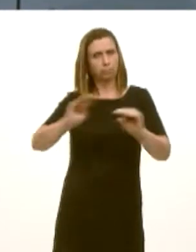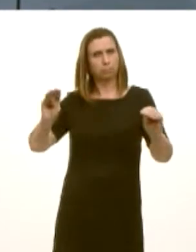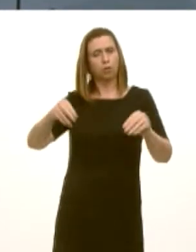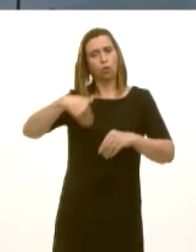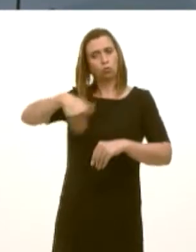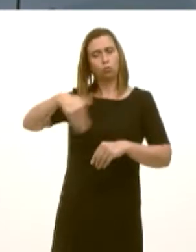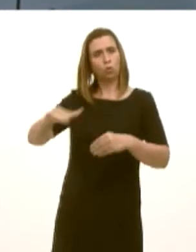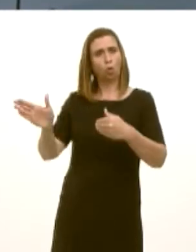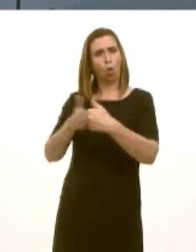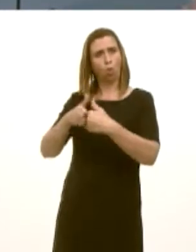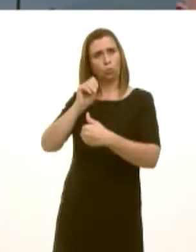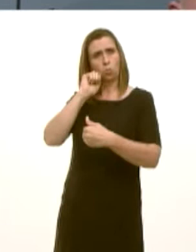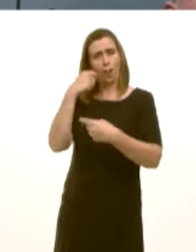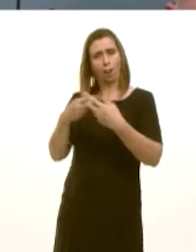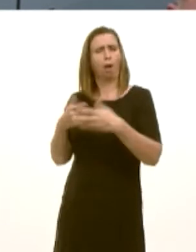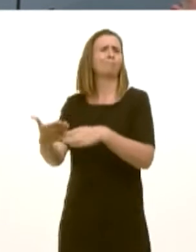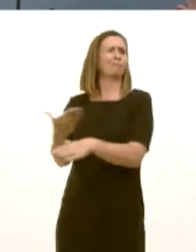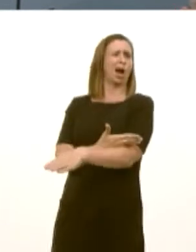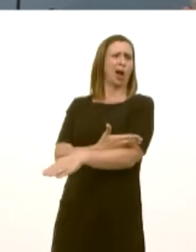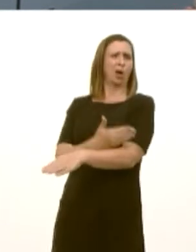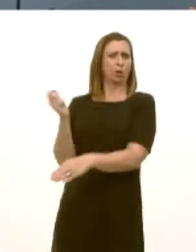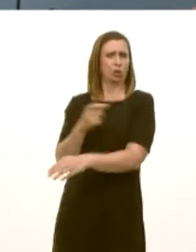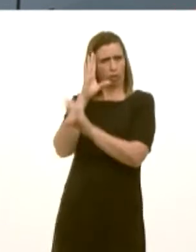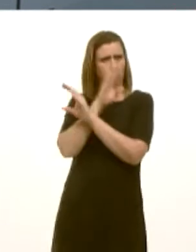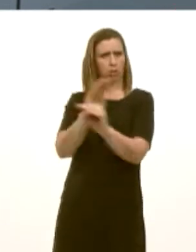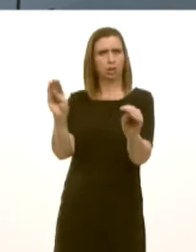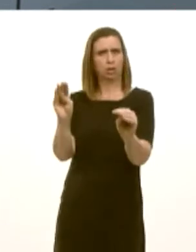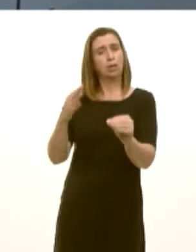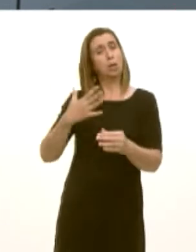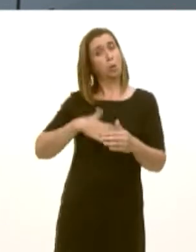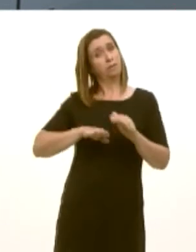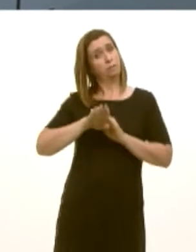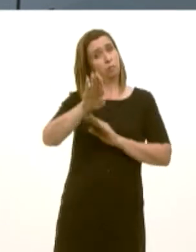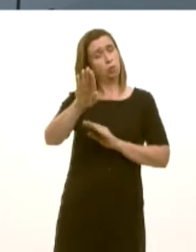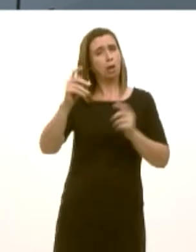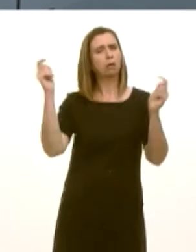In order to make this a much better event, and even more popular, could I just inform